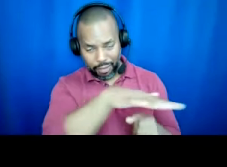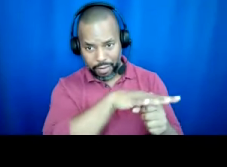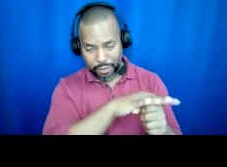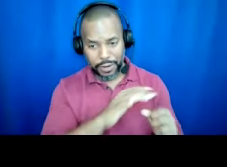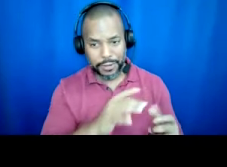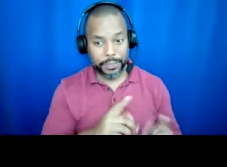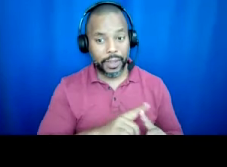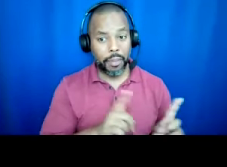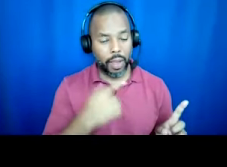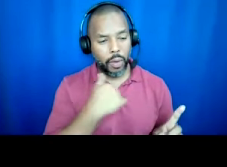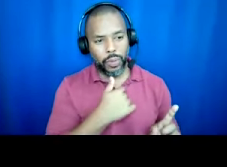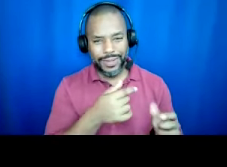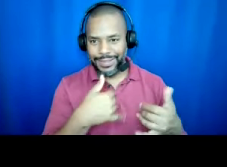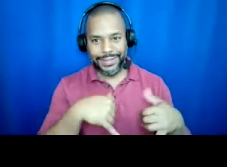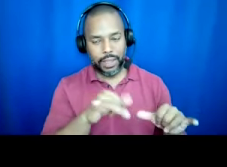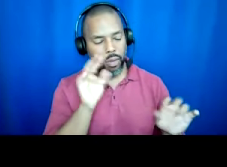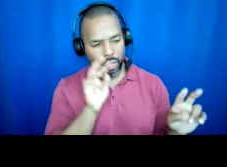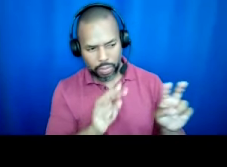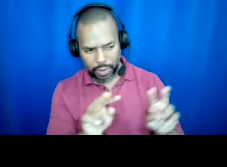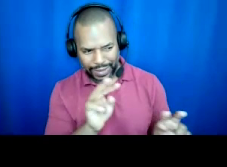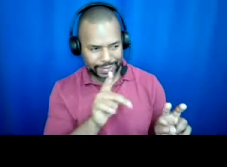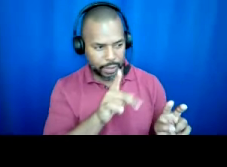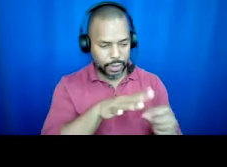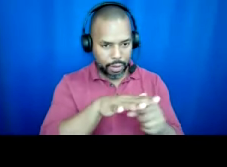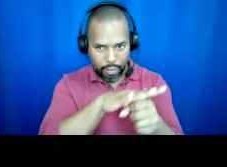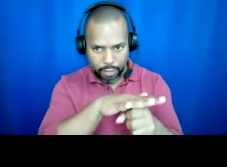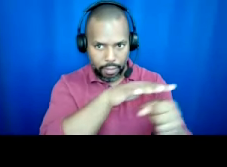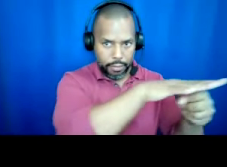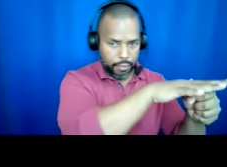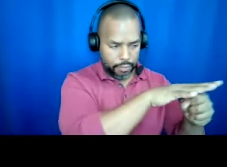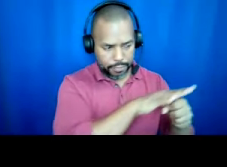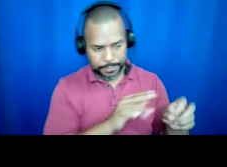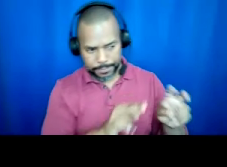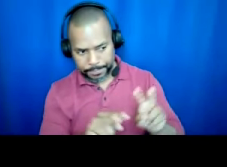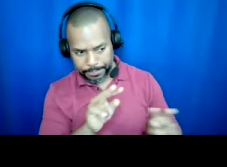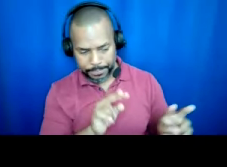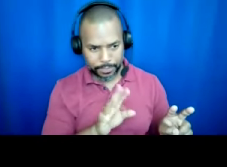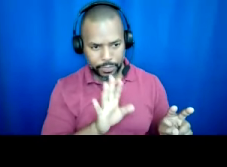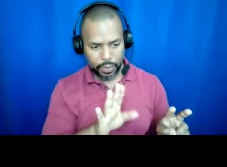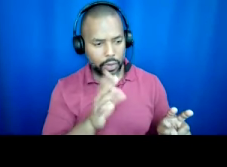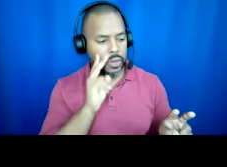we are still looking at those respective areas, will put together their proposal again,